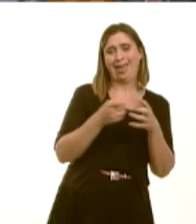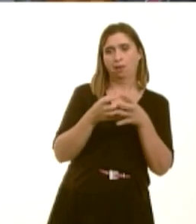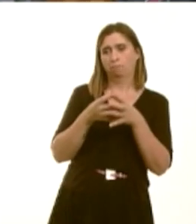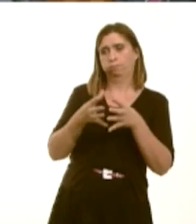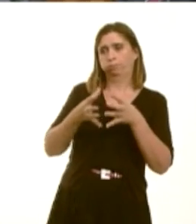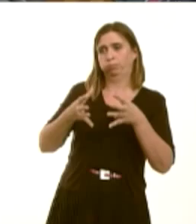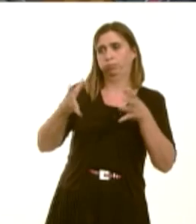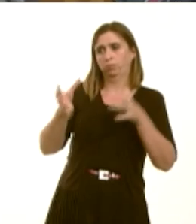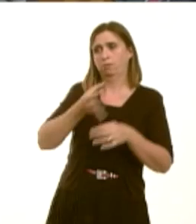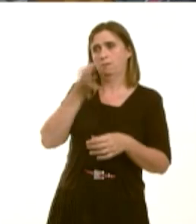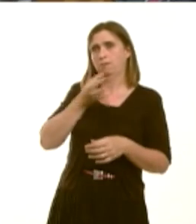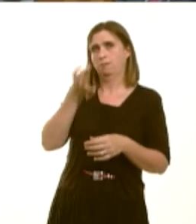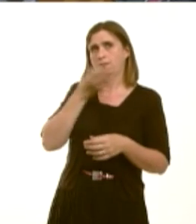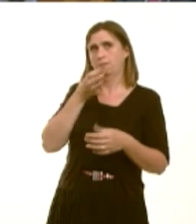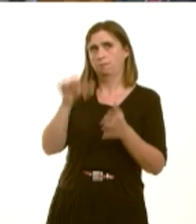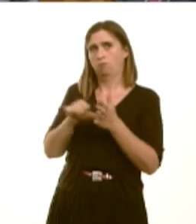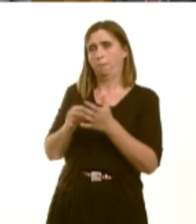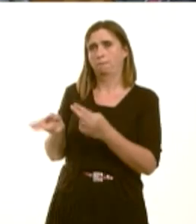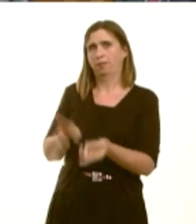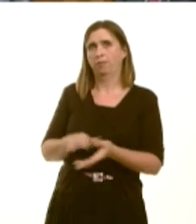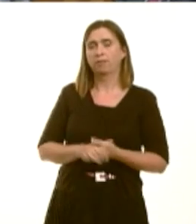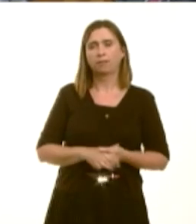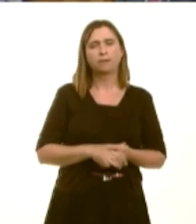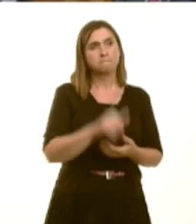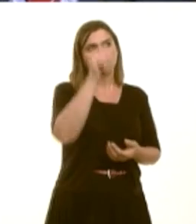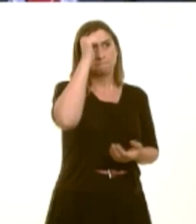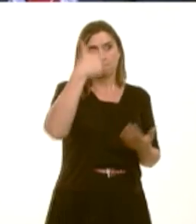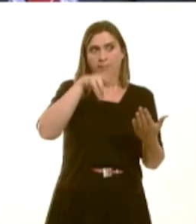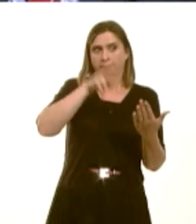Carwyn Jones: It is something that we have taken great note of. Of course, one way to